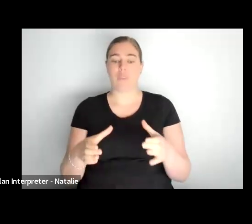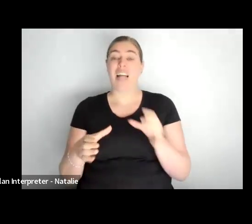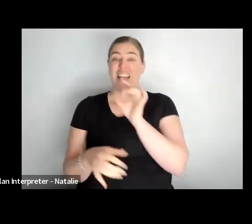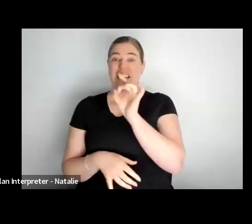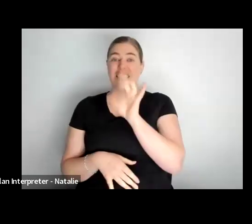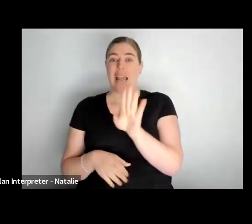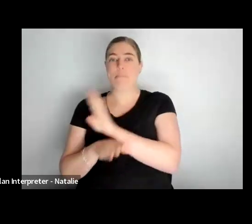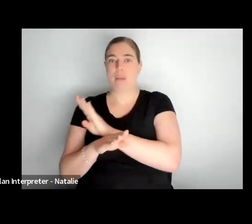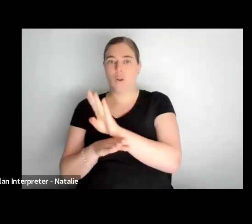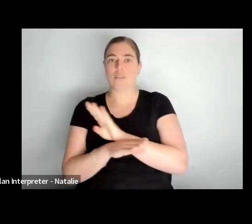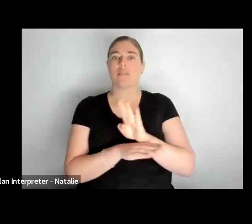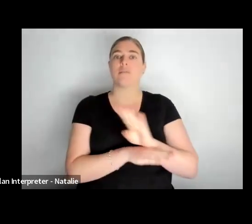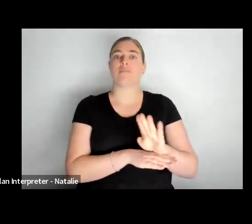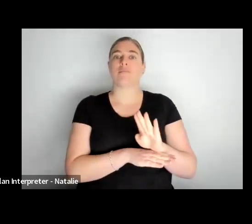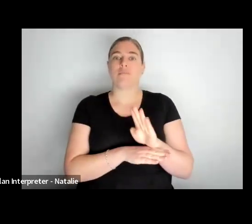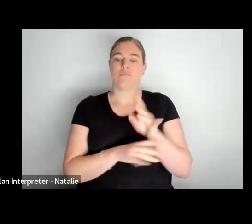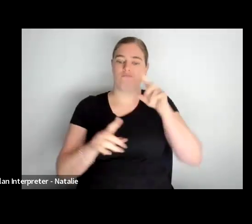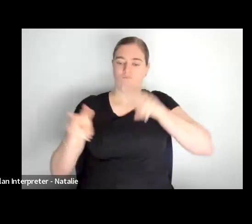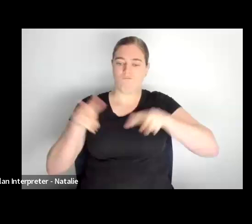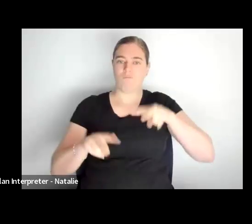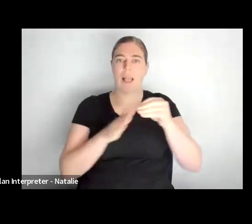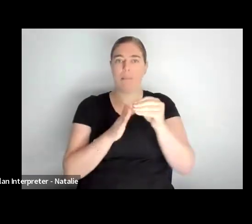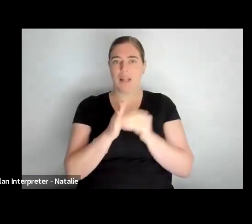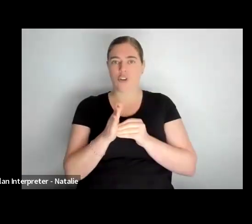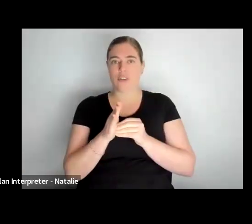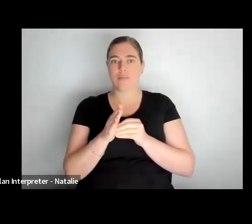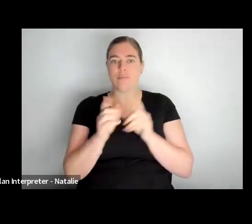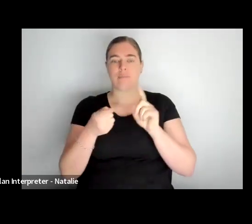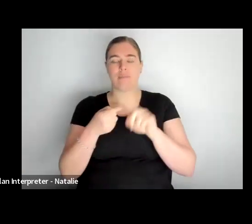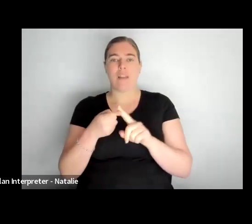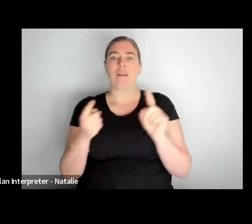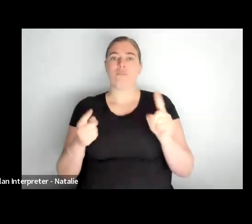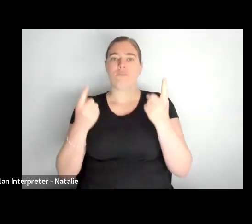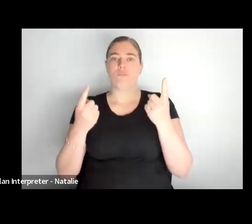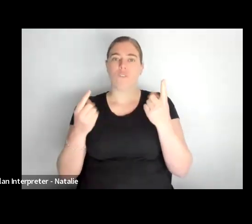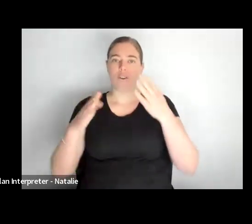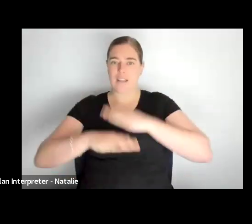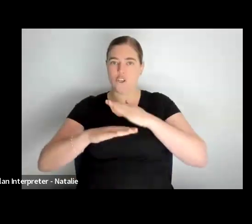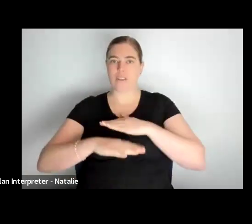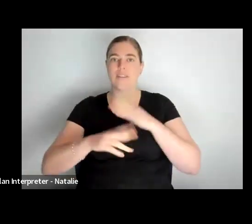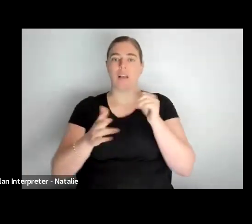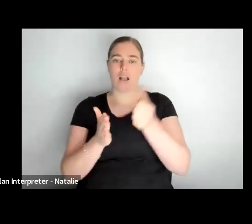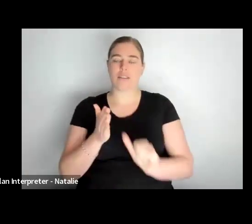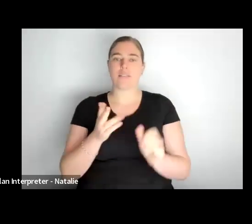review applications for us, those are the First Nations arts and culture panel, a panel looking at